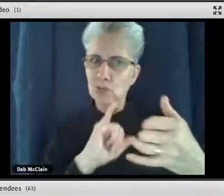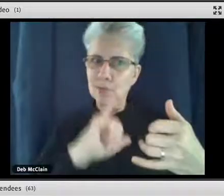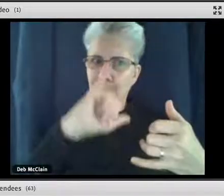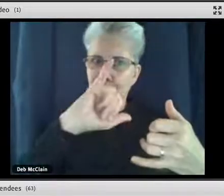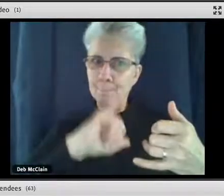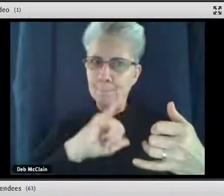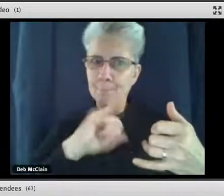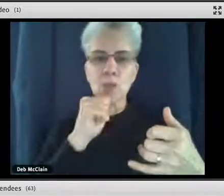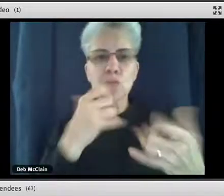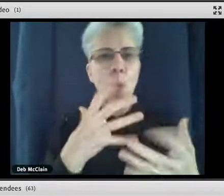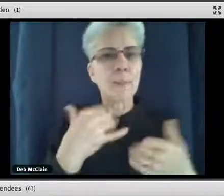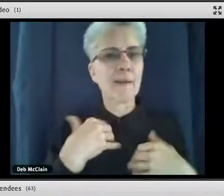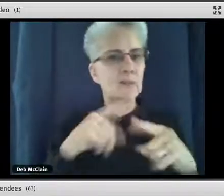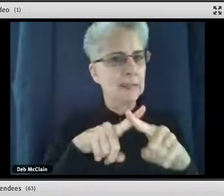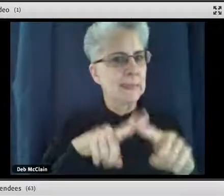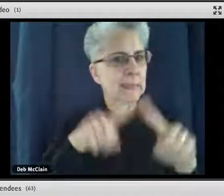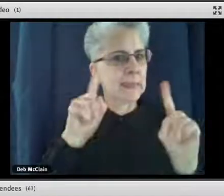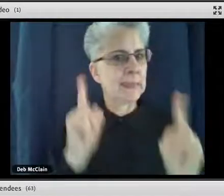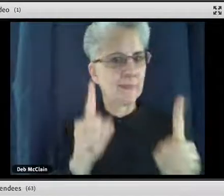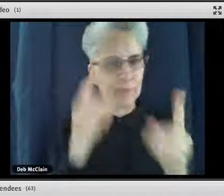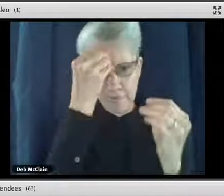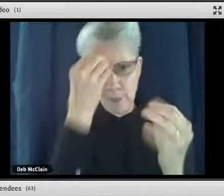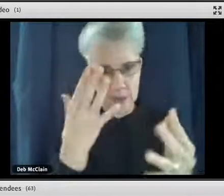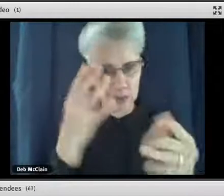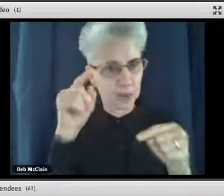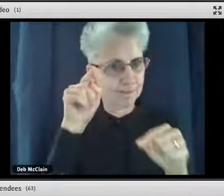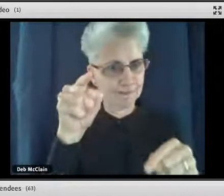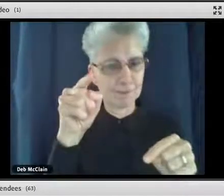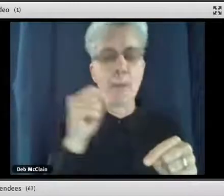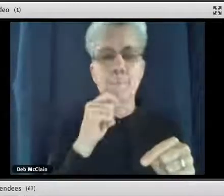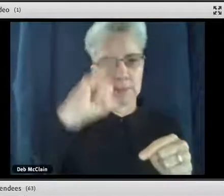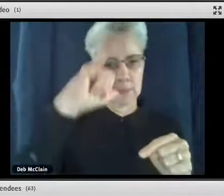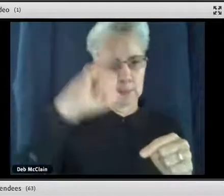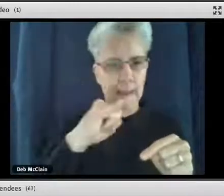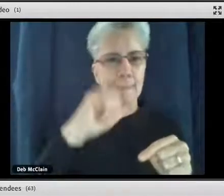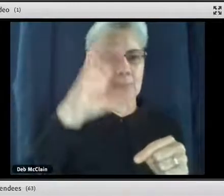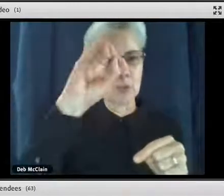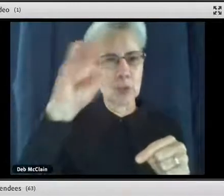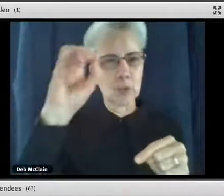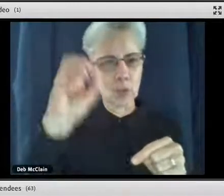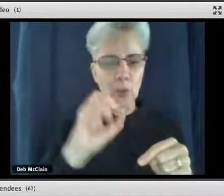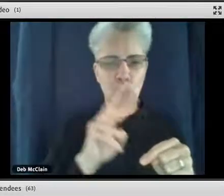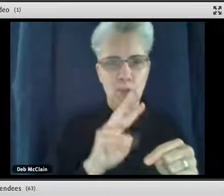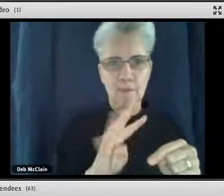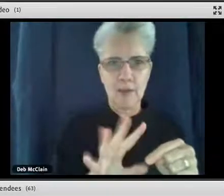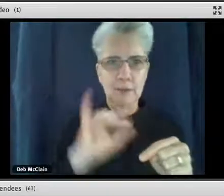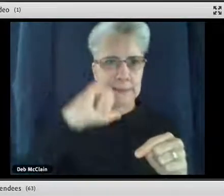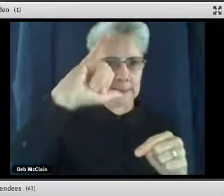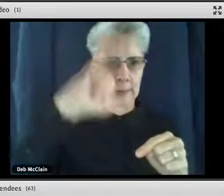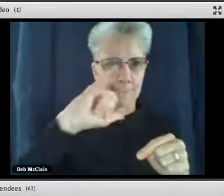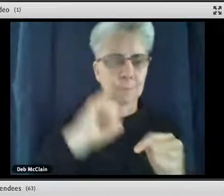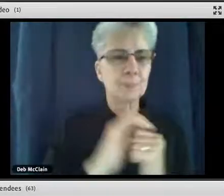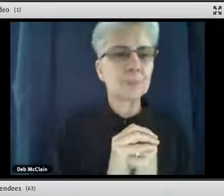You don't want to have completely different information in both places. Right? They should be consistent,